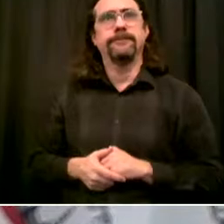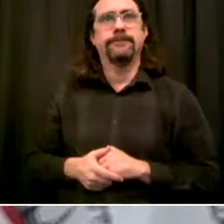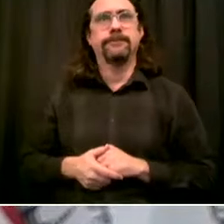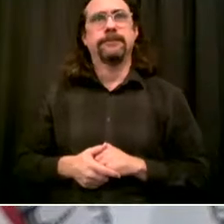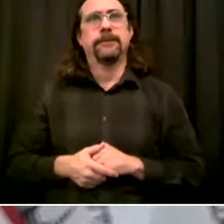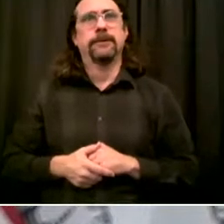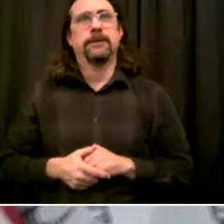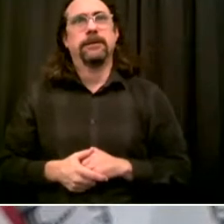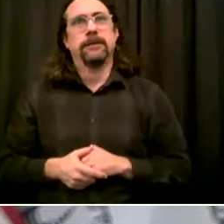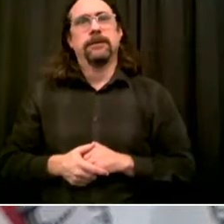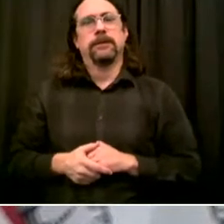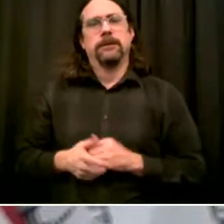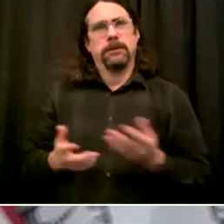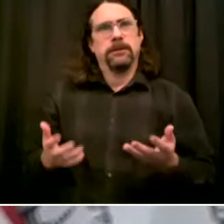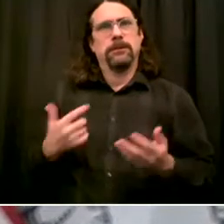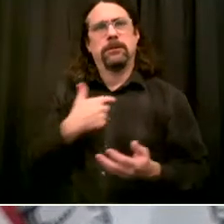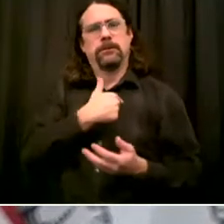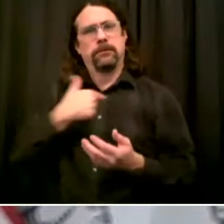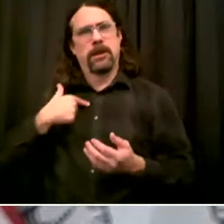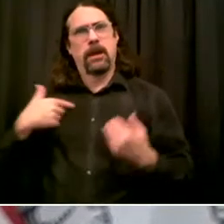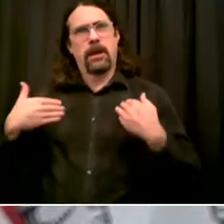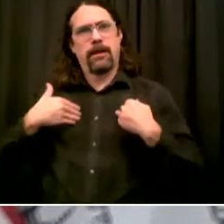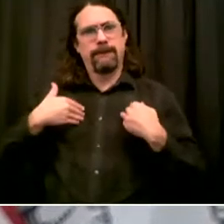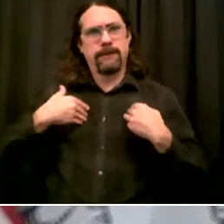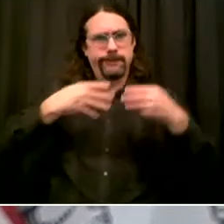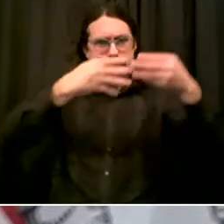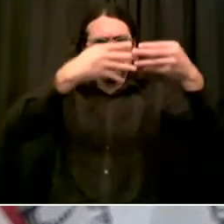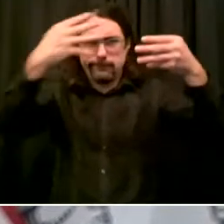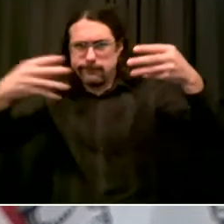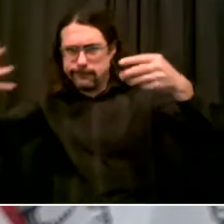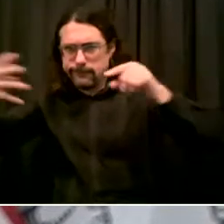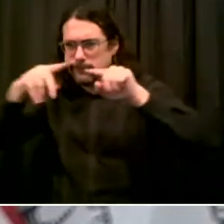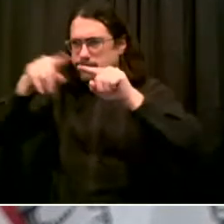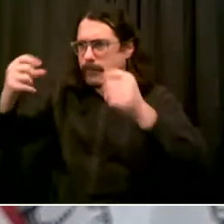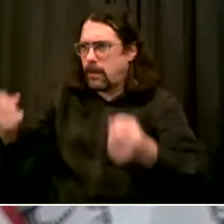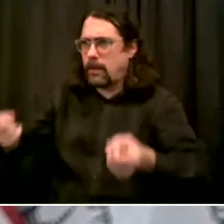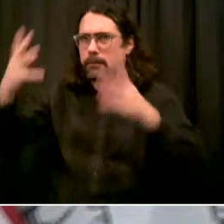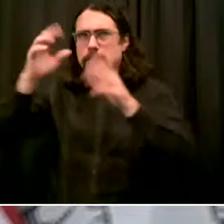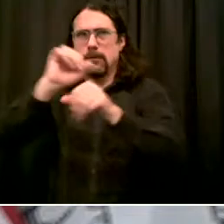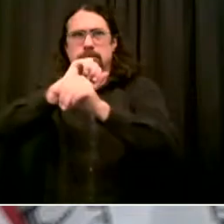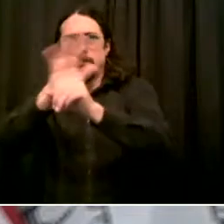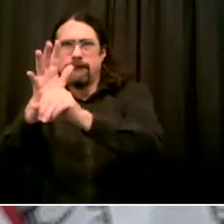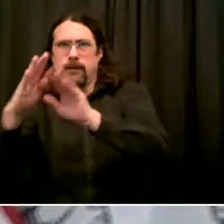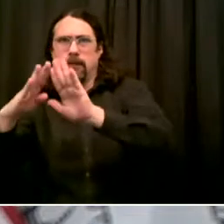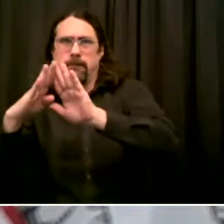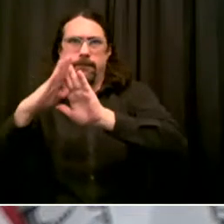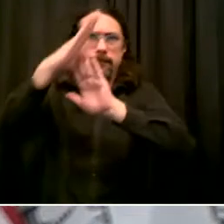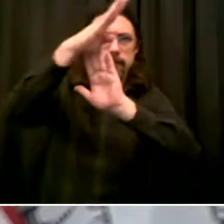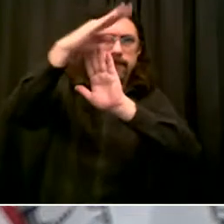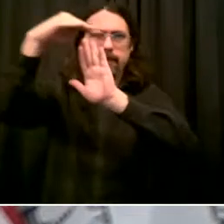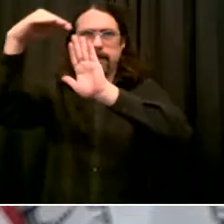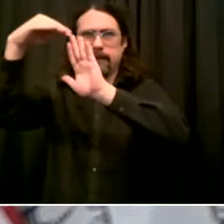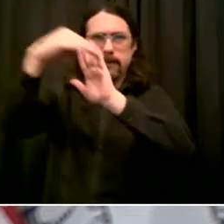HAVE GIVEN THRESHOLD NUMBERS.